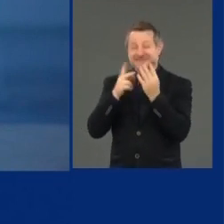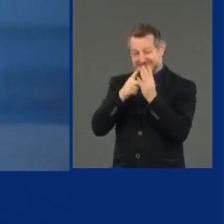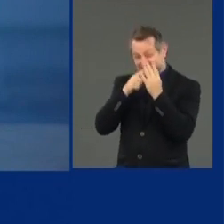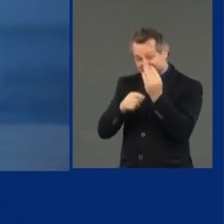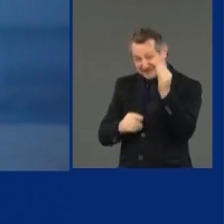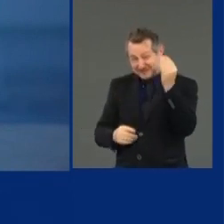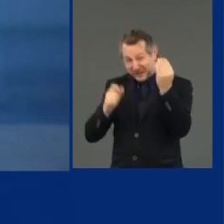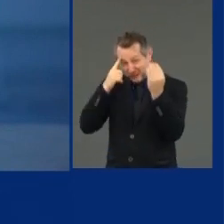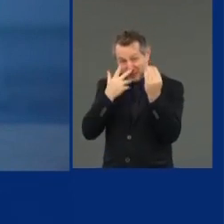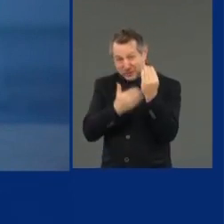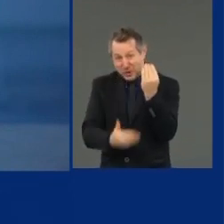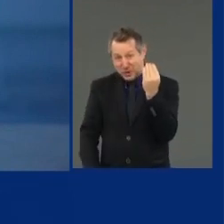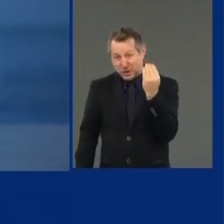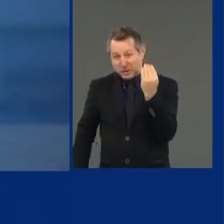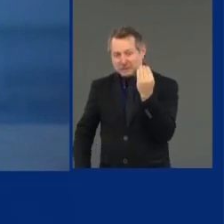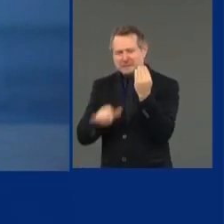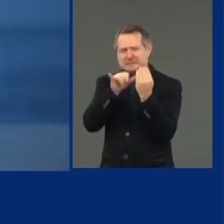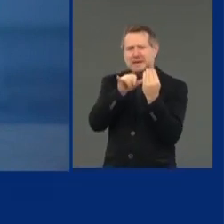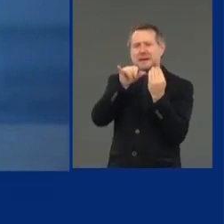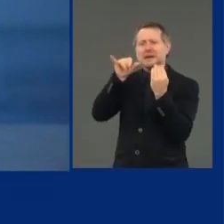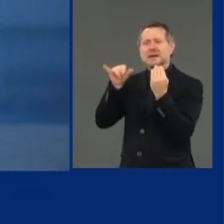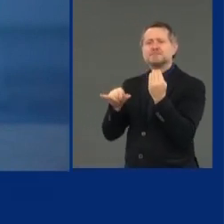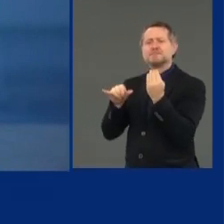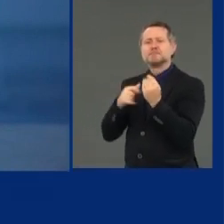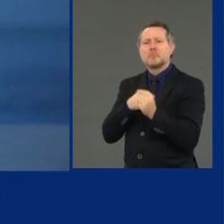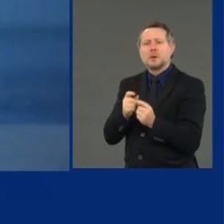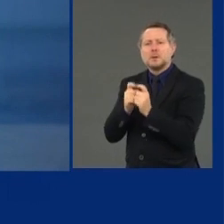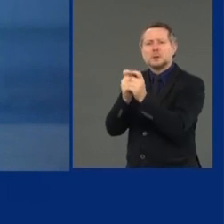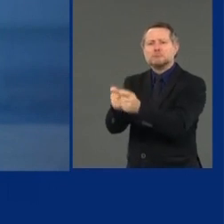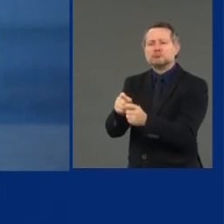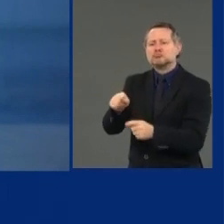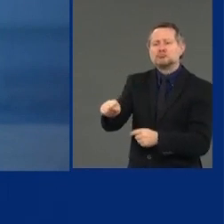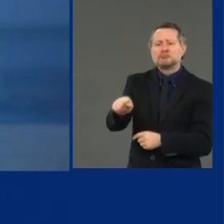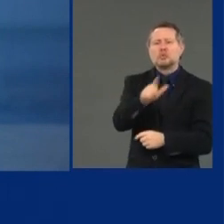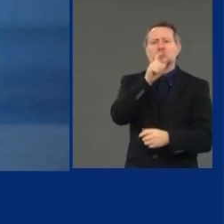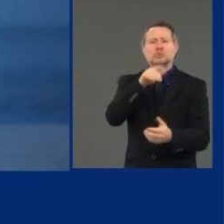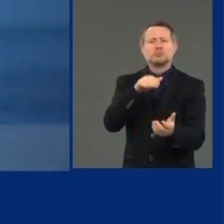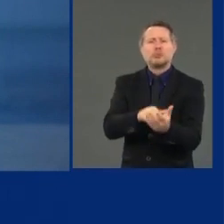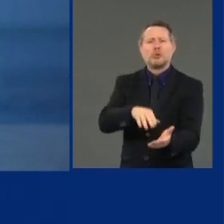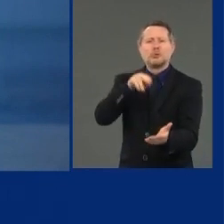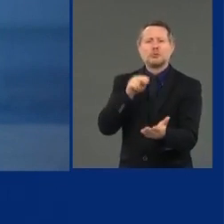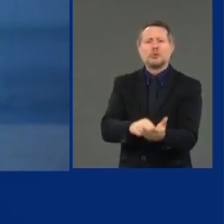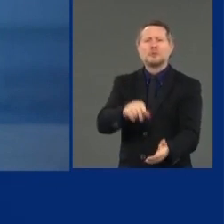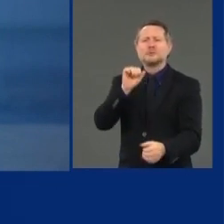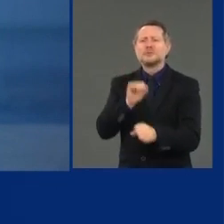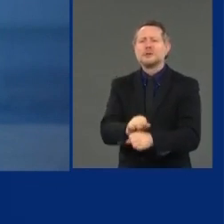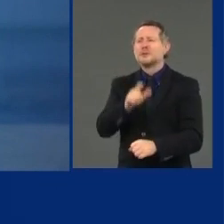THE SURGICAL MASK, THIS MASK, IS